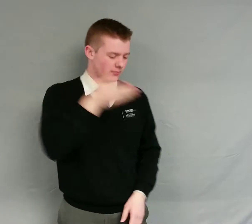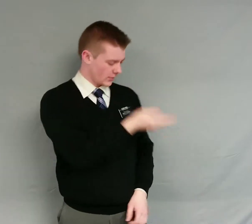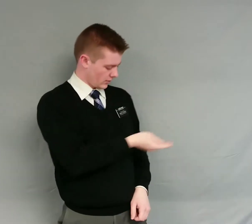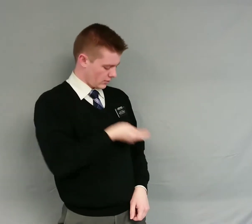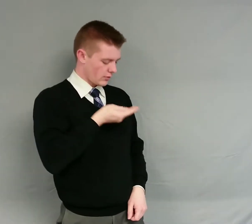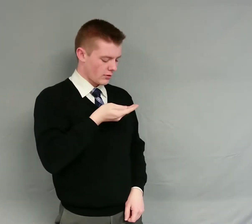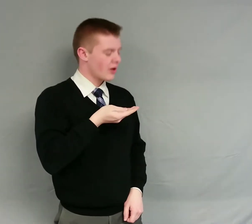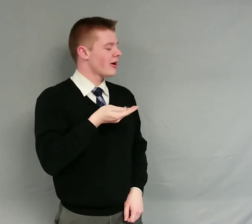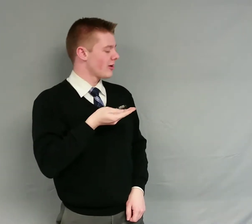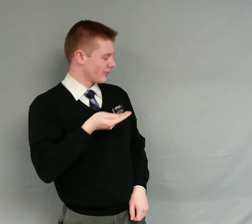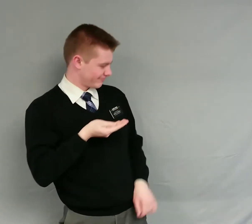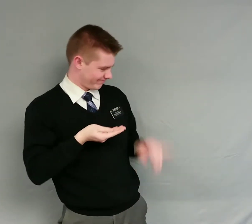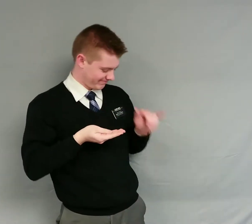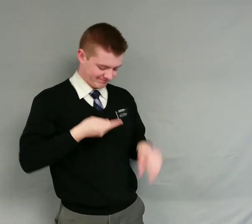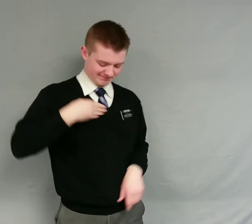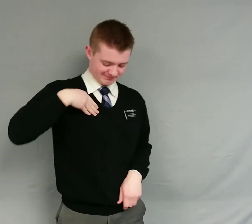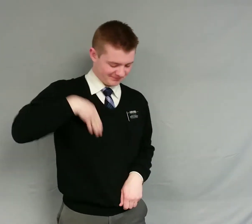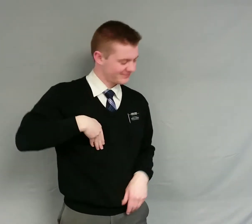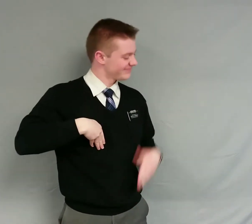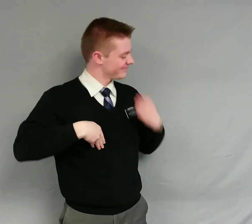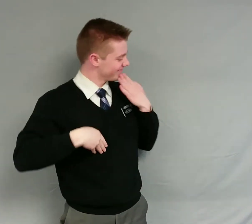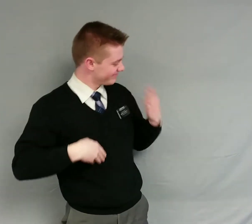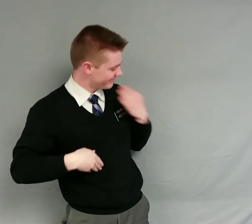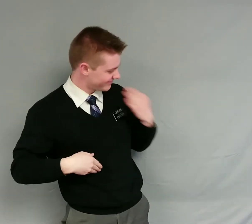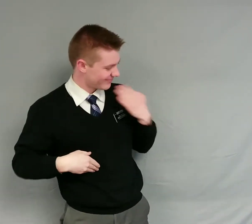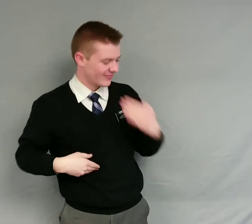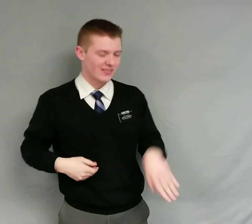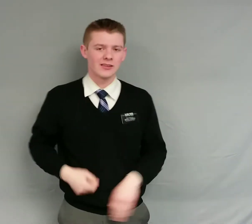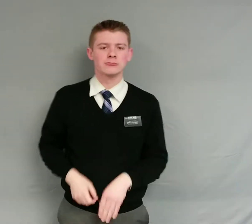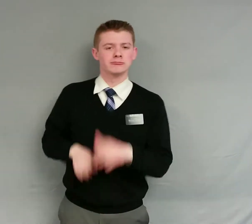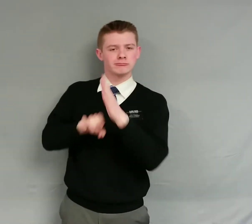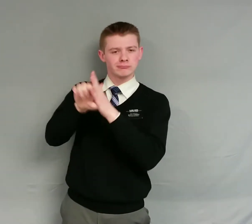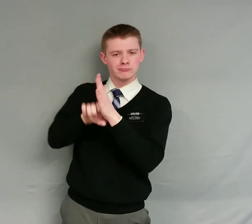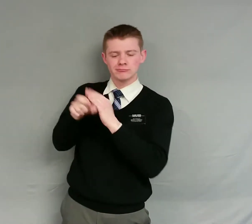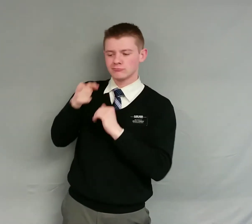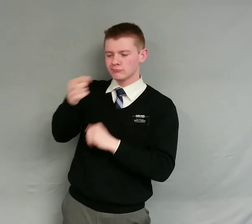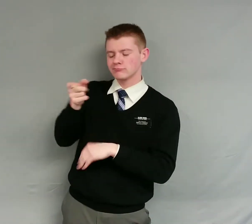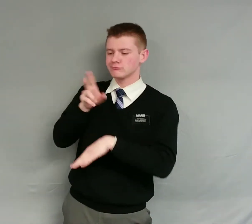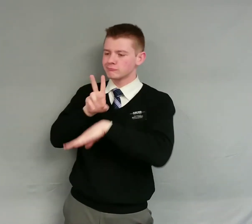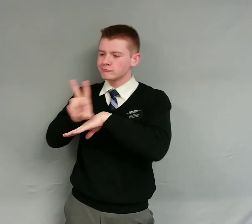pulling one out, handed it to the Deaf man. He glanced at the room number, smiled, and, thanking the receptionist, pocketed the key.